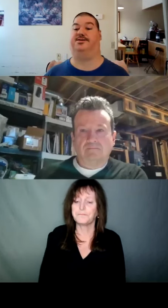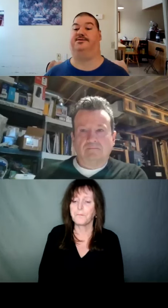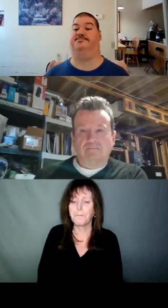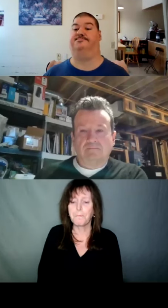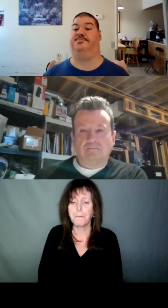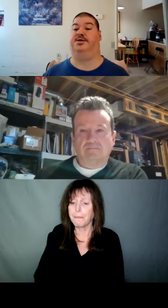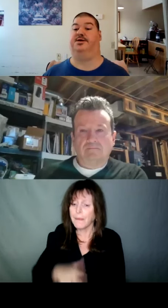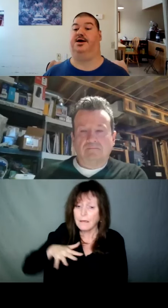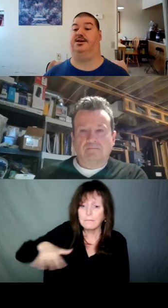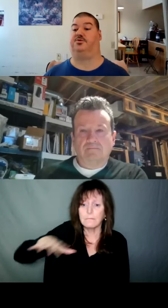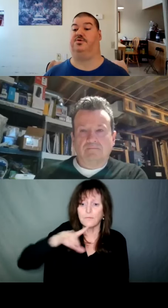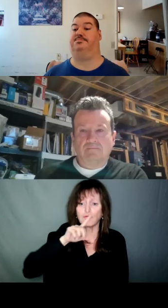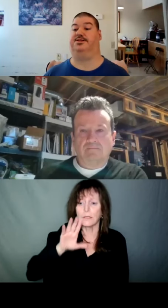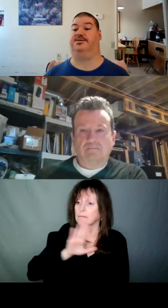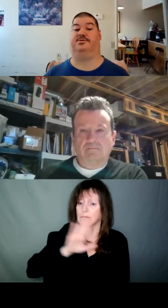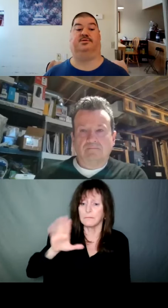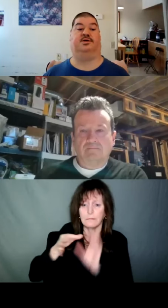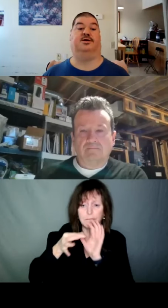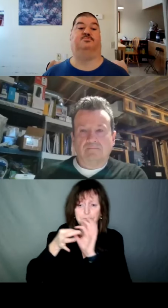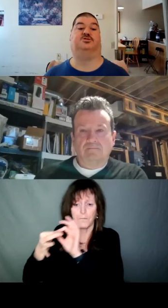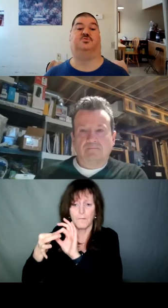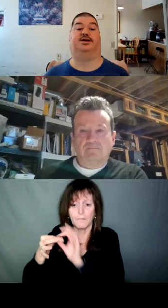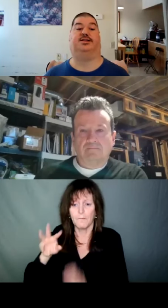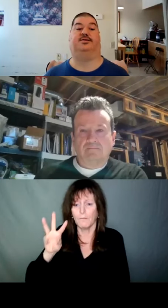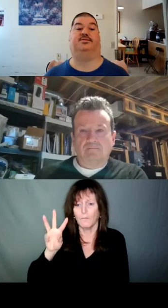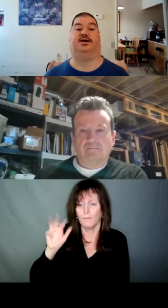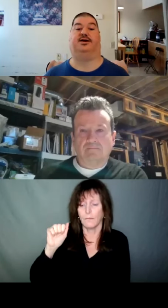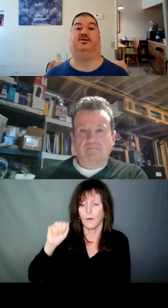of the credit first nation. The territory was the subject